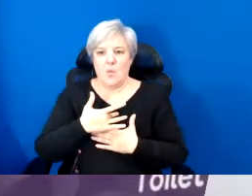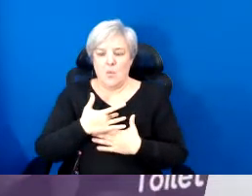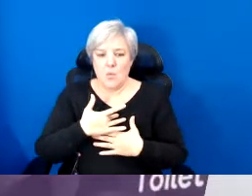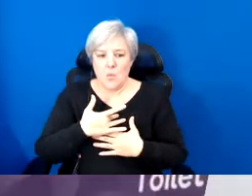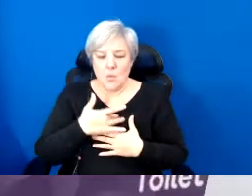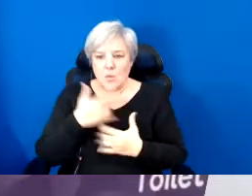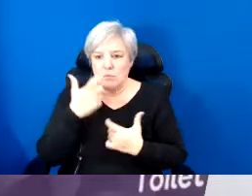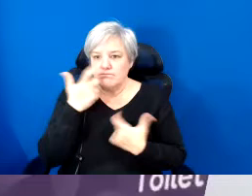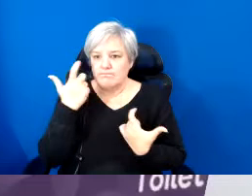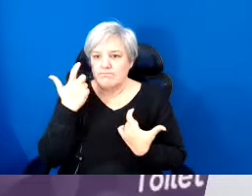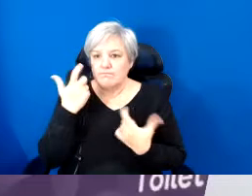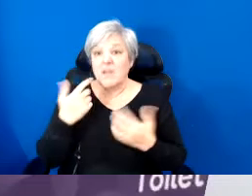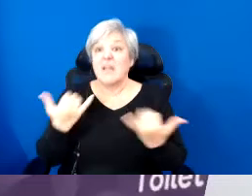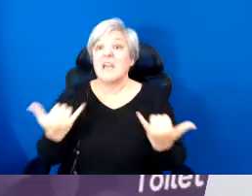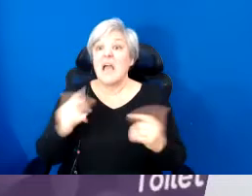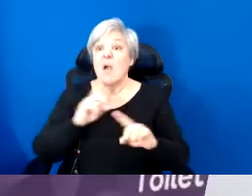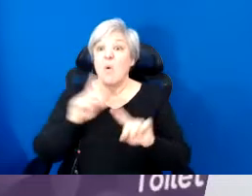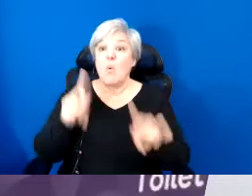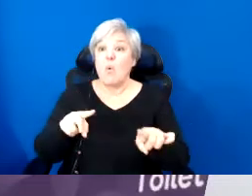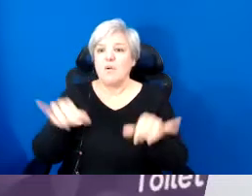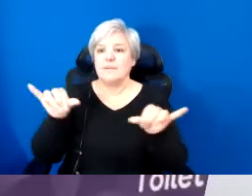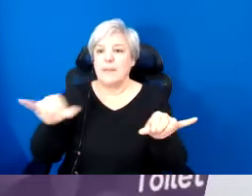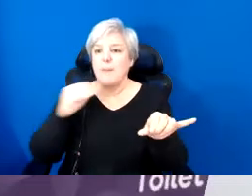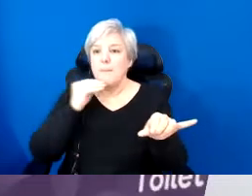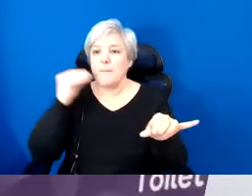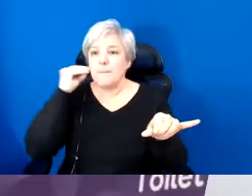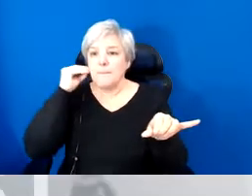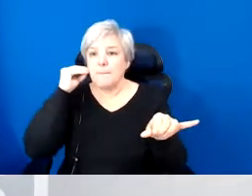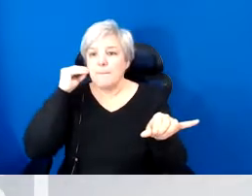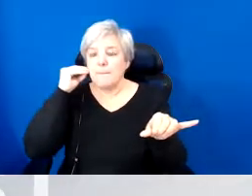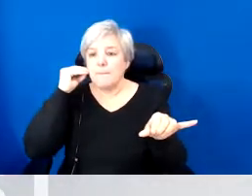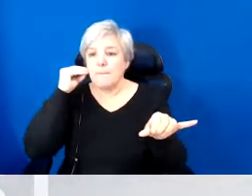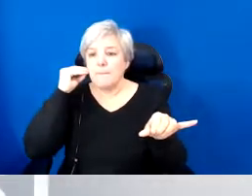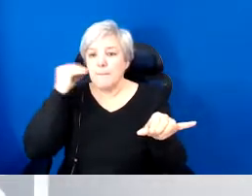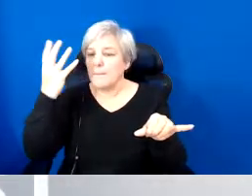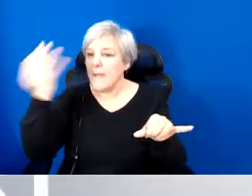and we had our stay at home orders as we began.